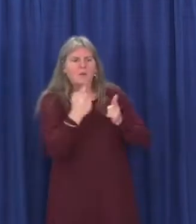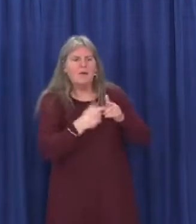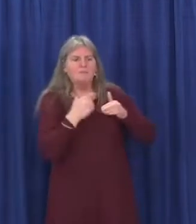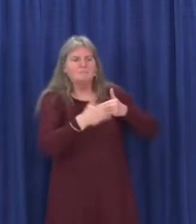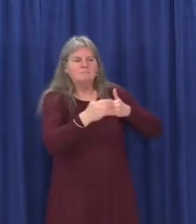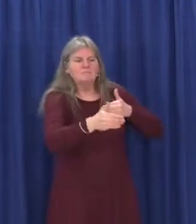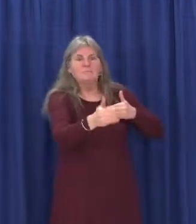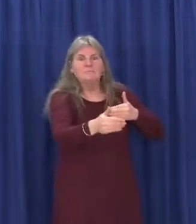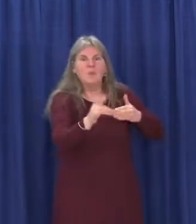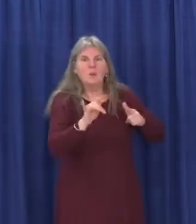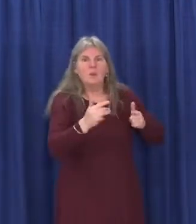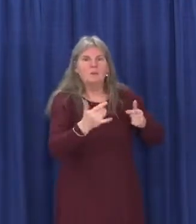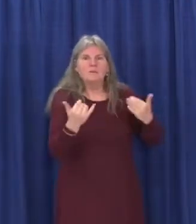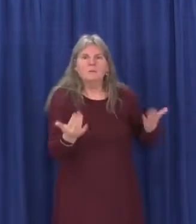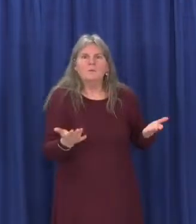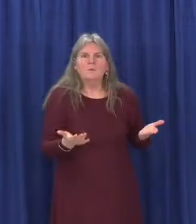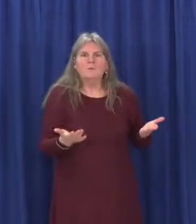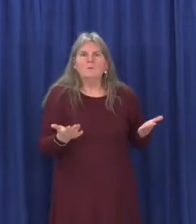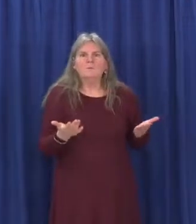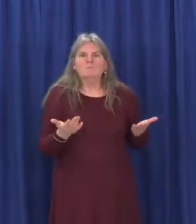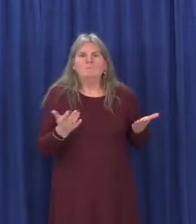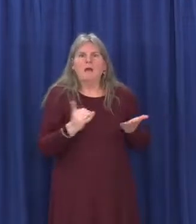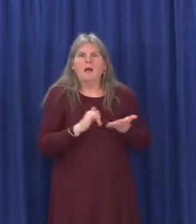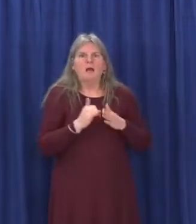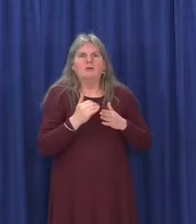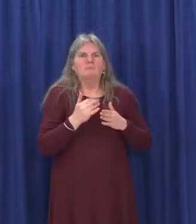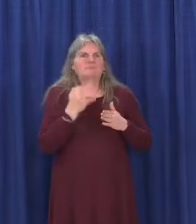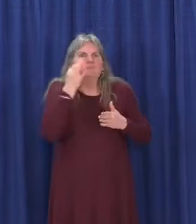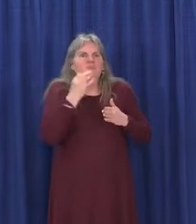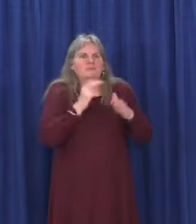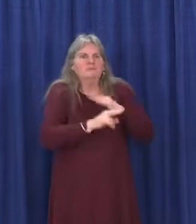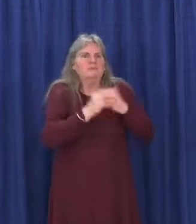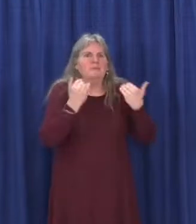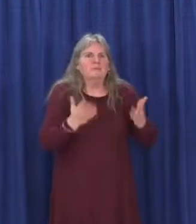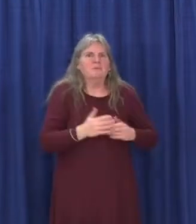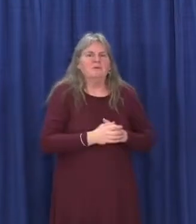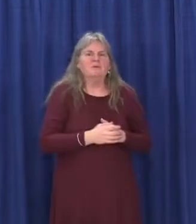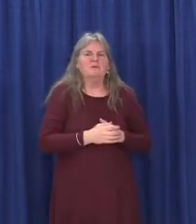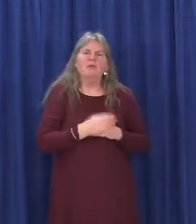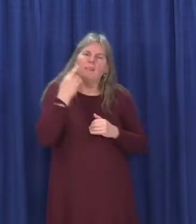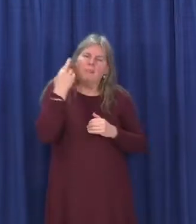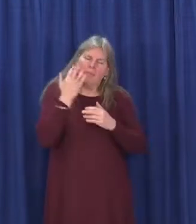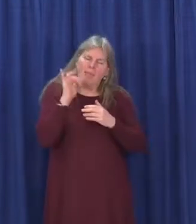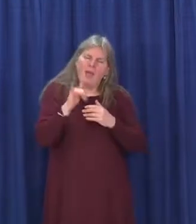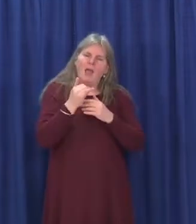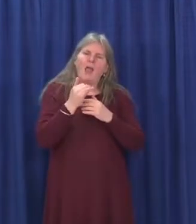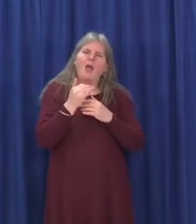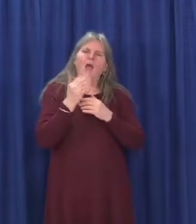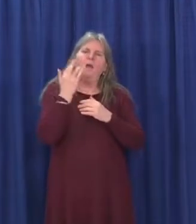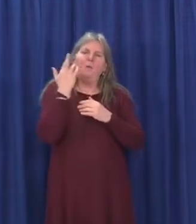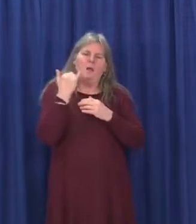and to predict the future. And this is why we continue to watch the numbers as we work